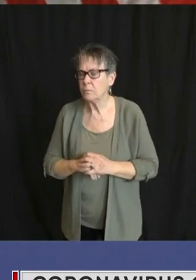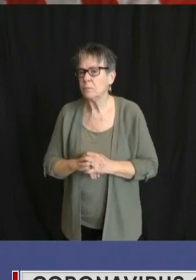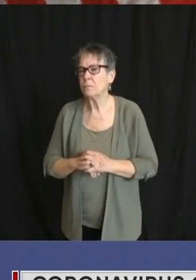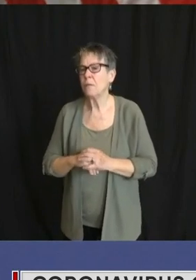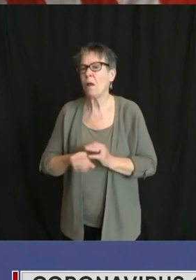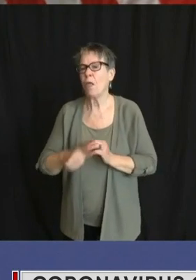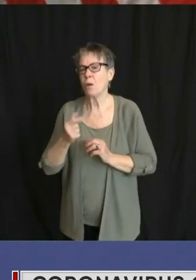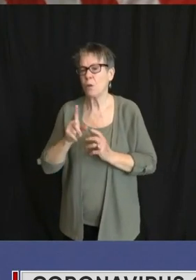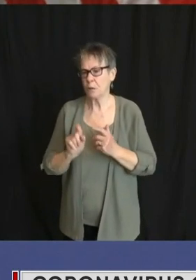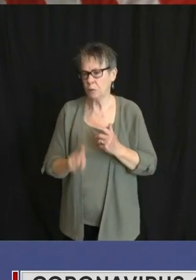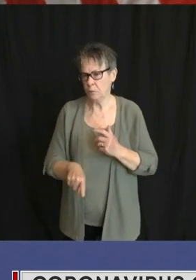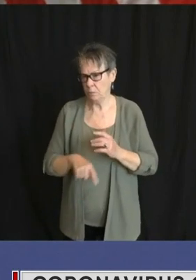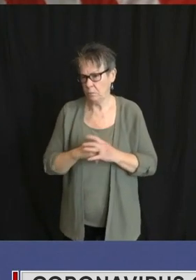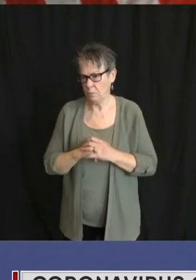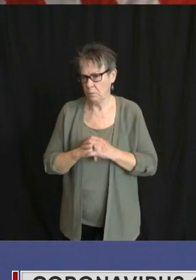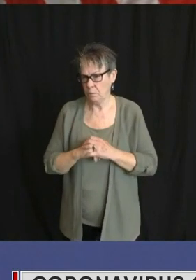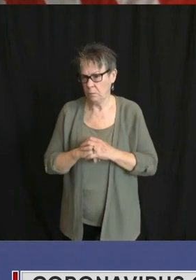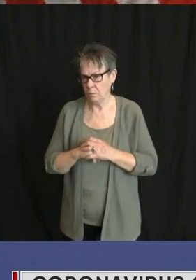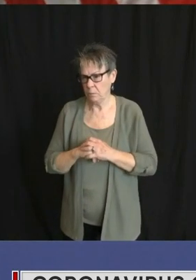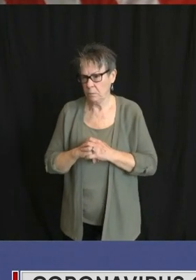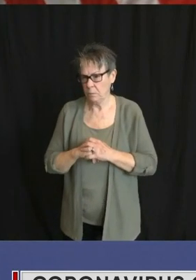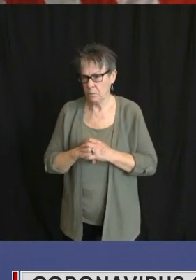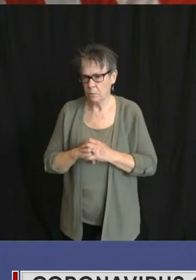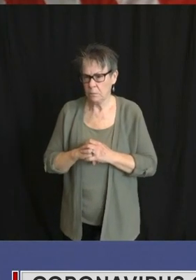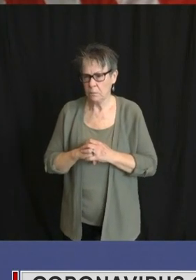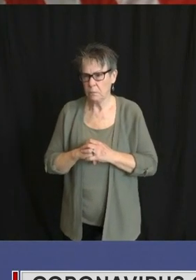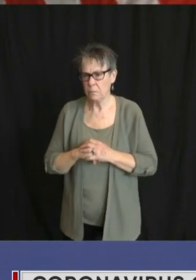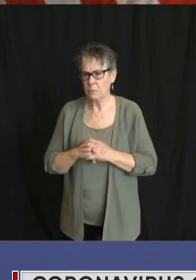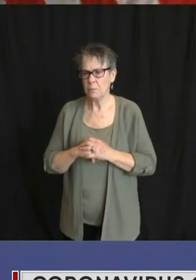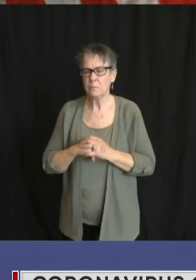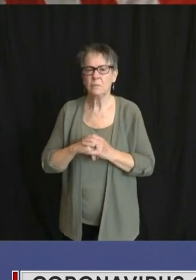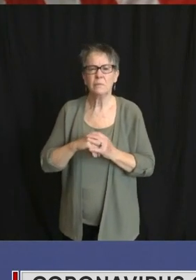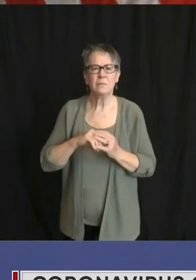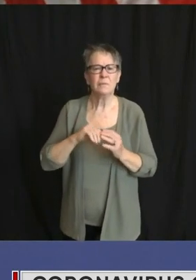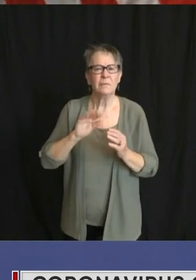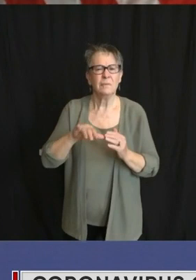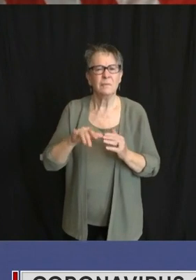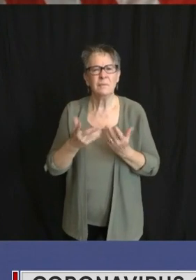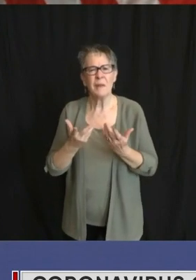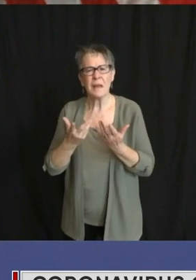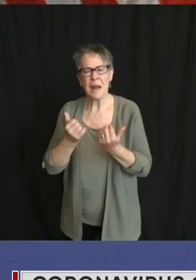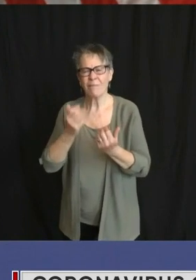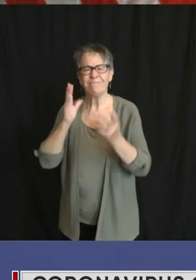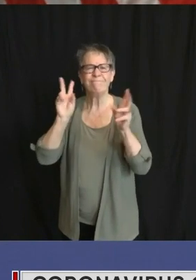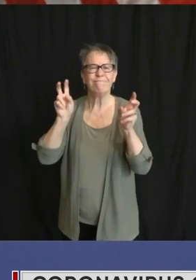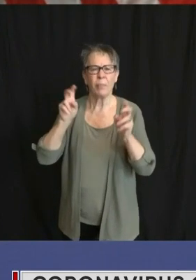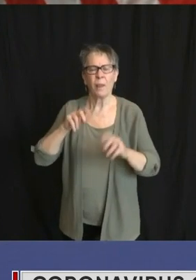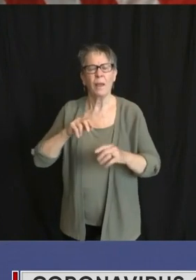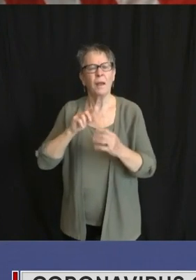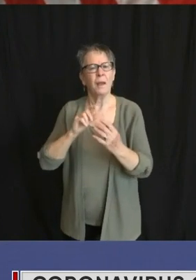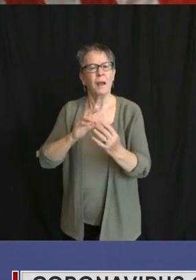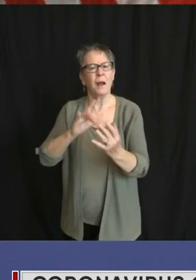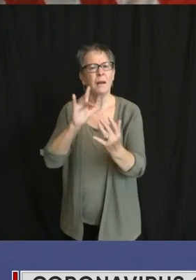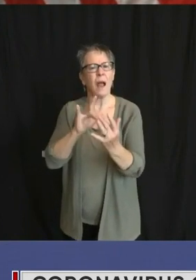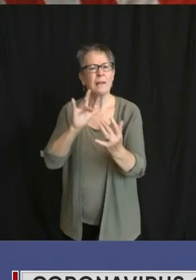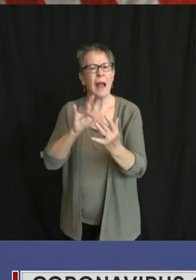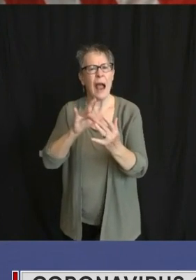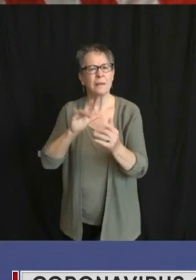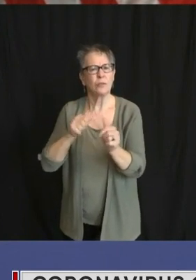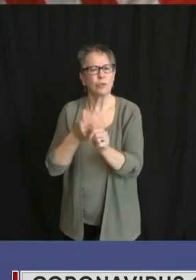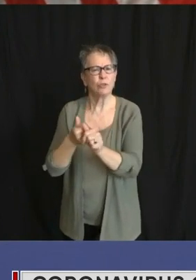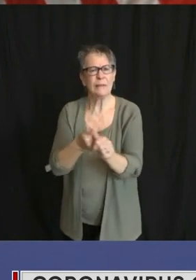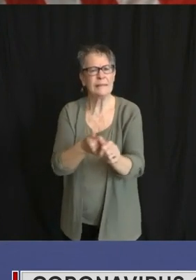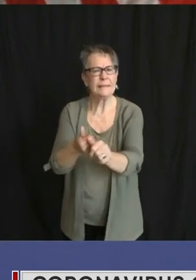SNAPSHOT AND DOESN'T NECESSARILY